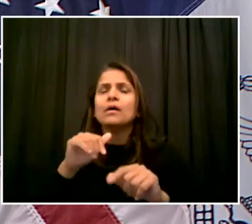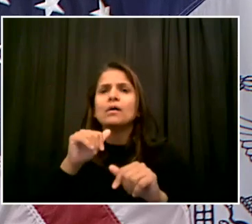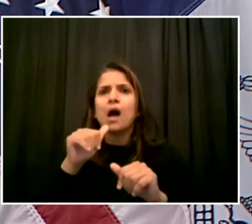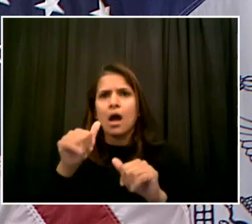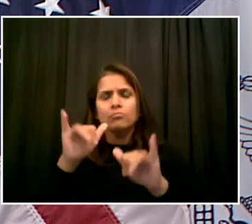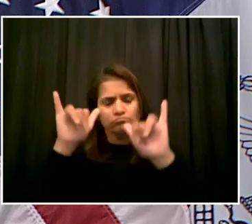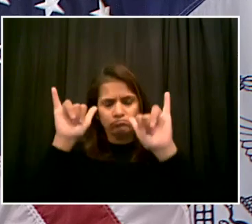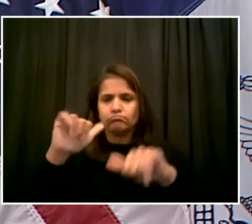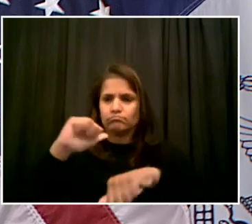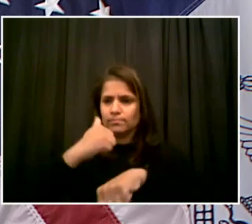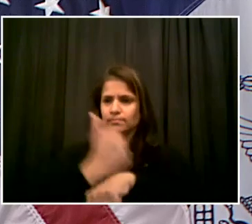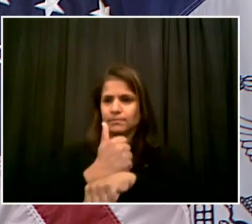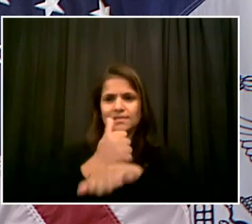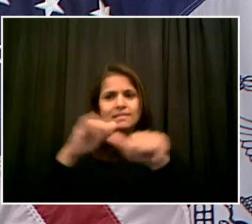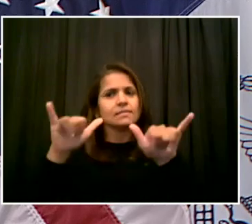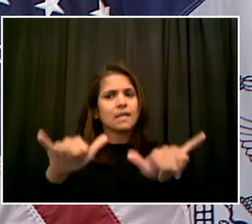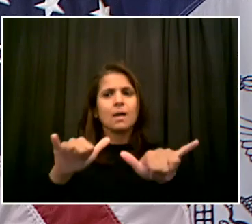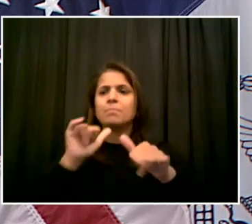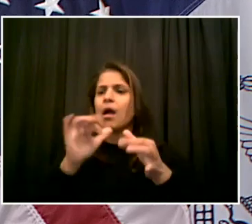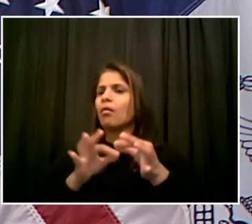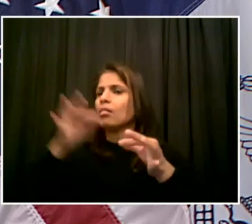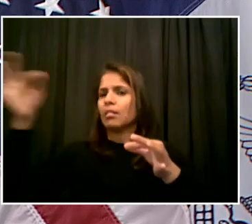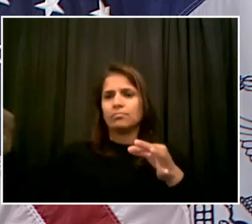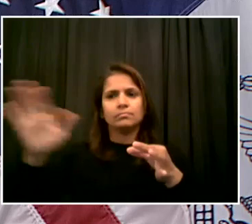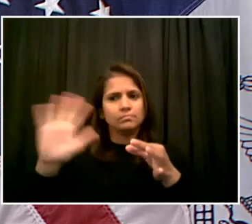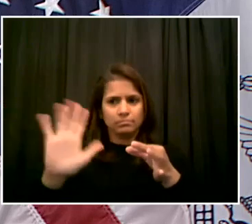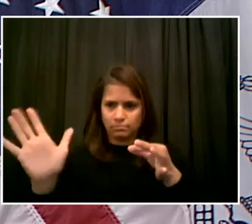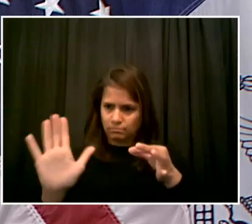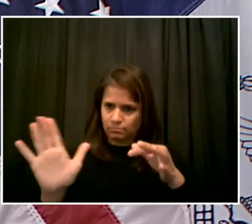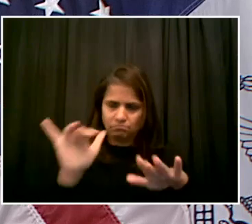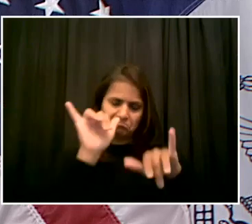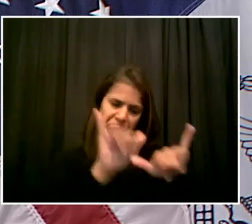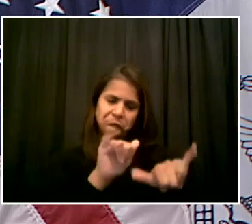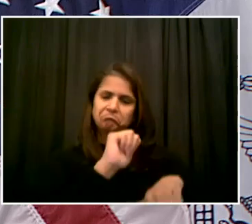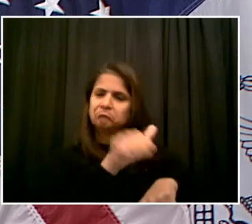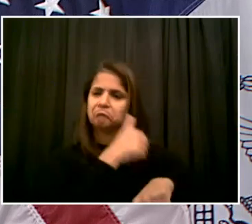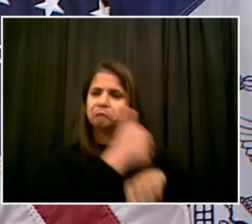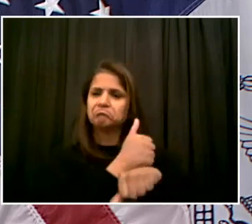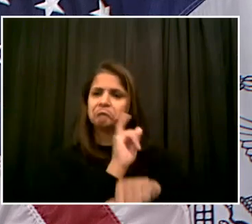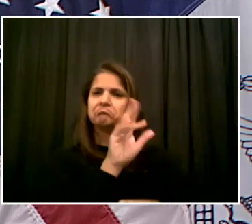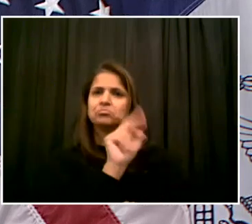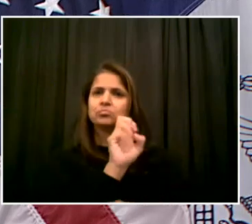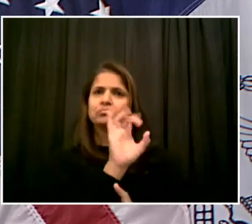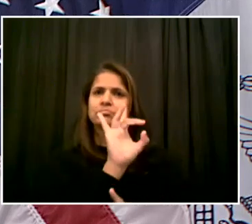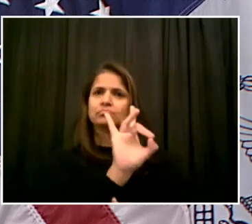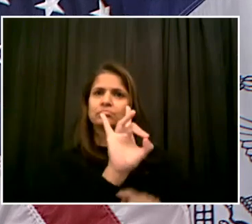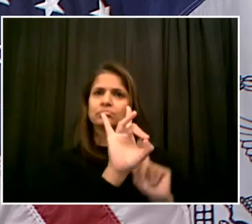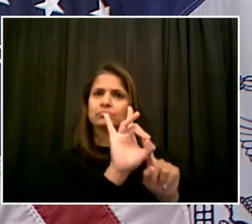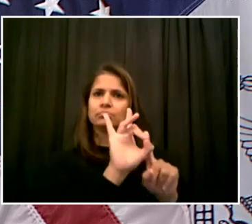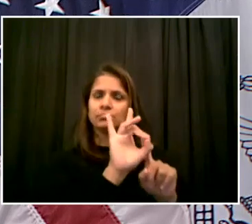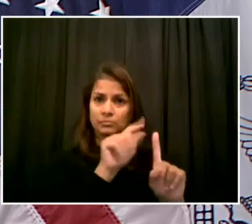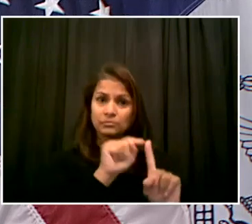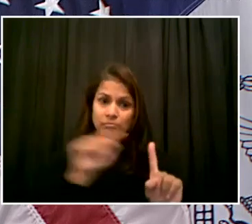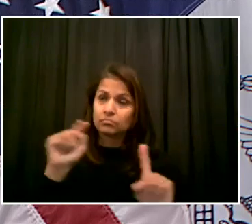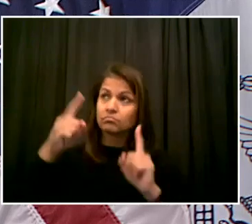WE WILL WORK TOGETHER TO MAKE THAT HAPPEN, TO MAKE THAT WORK. WE'RE GOI TNGO WORK WITH THE STTAE. WE' REGNOIG O T